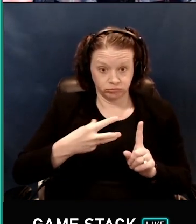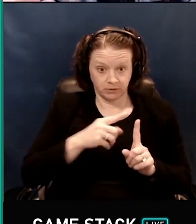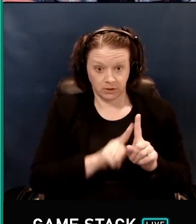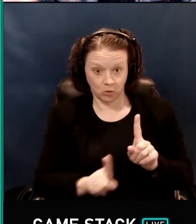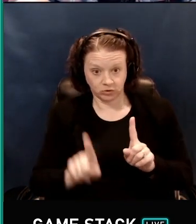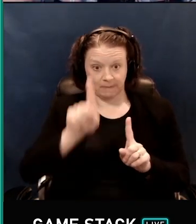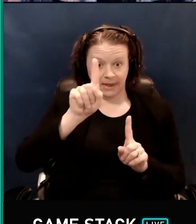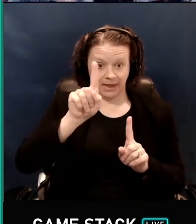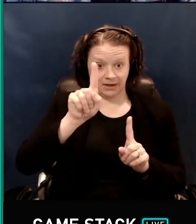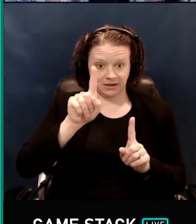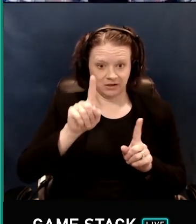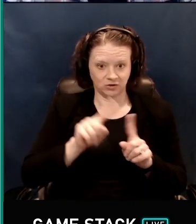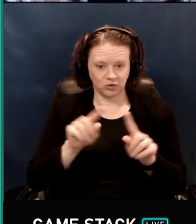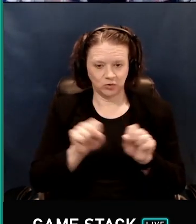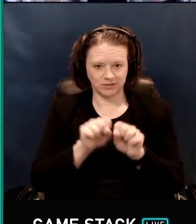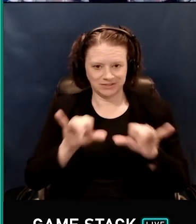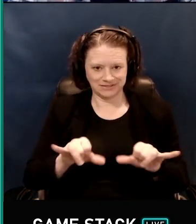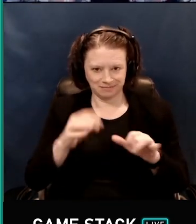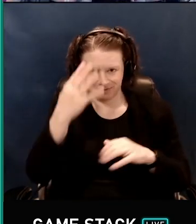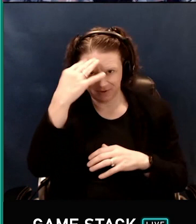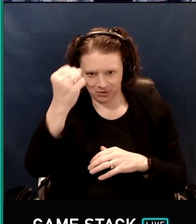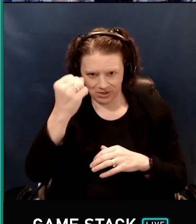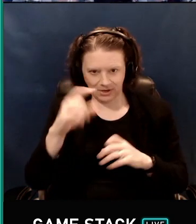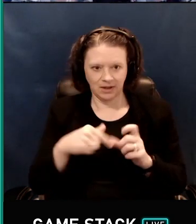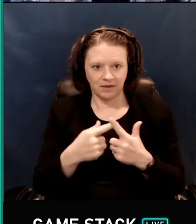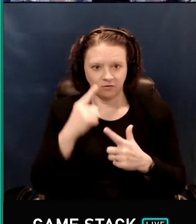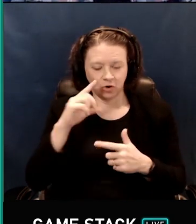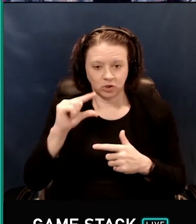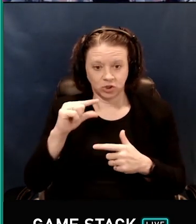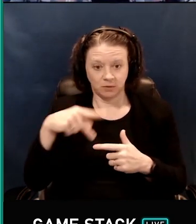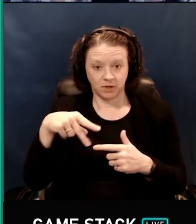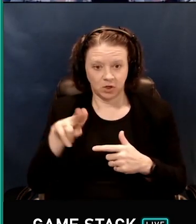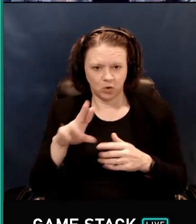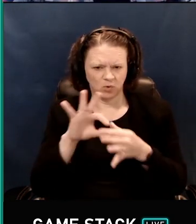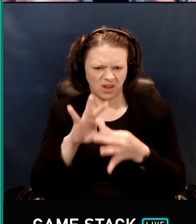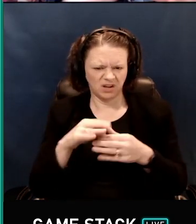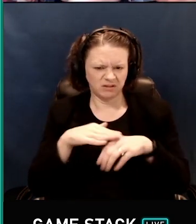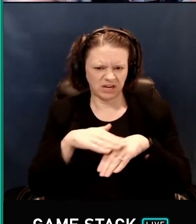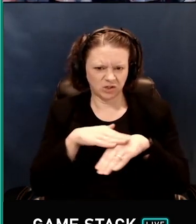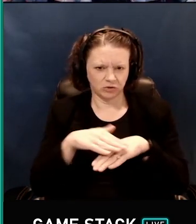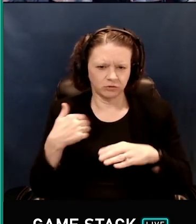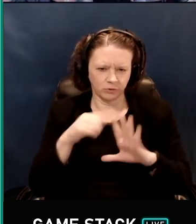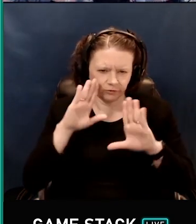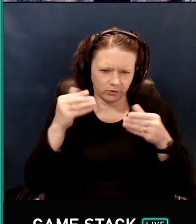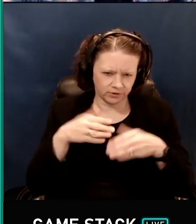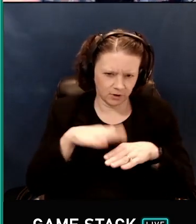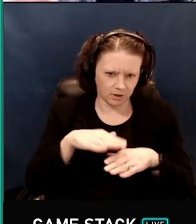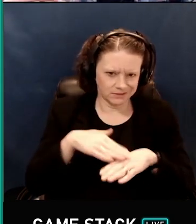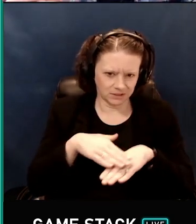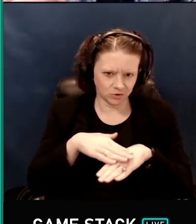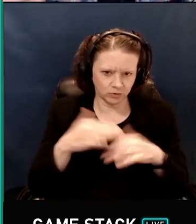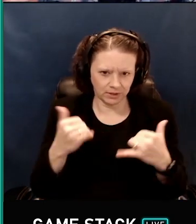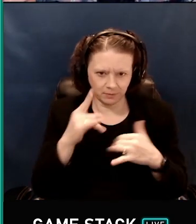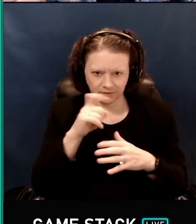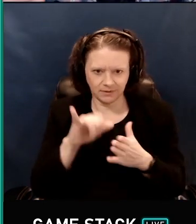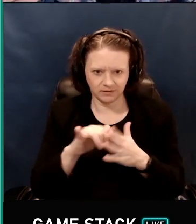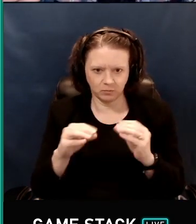and then for GPU related textures, again, we're focusing on textures just simply because that's the most complex path that we have to consider.